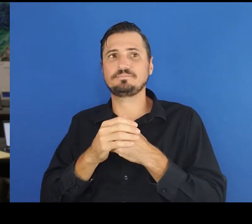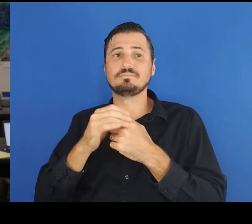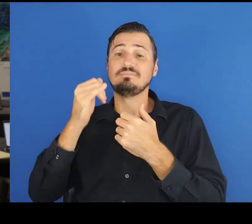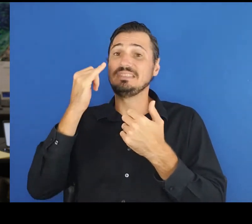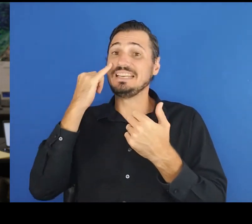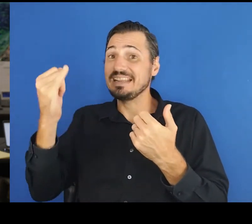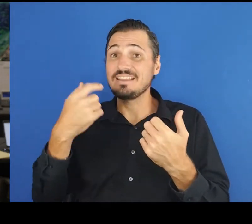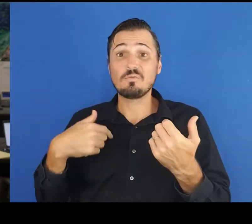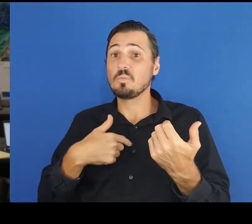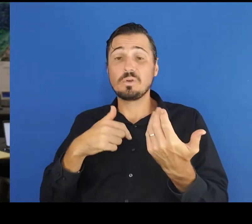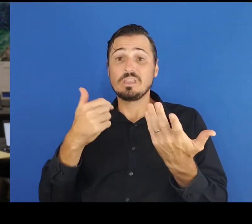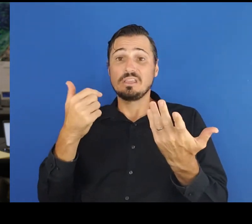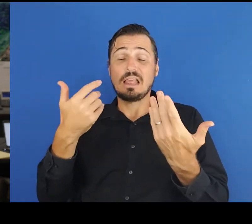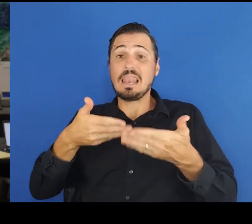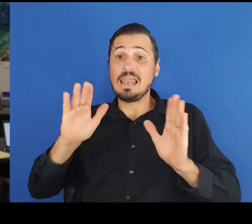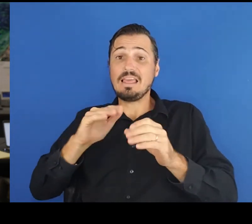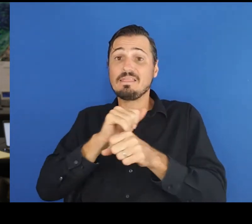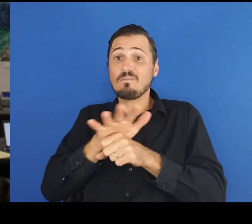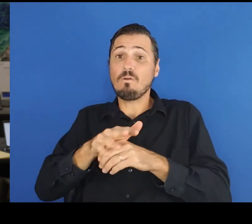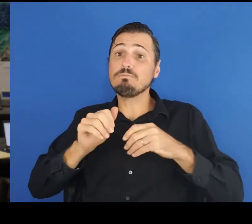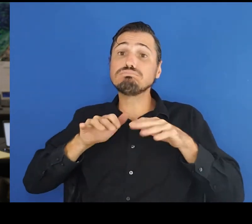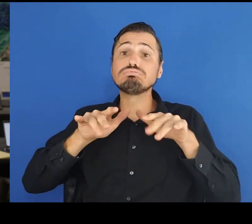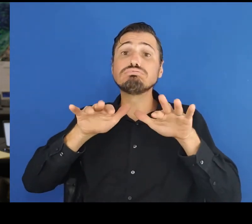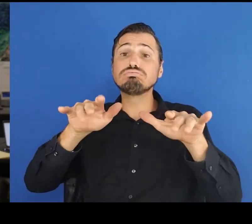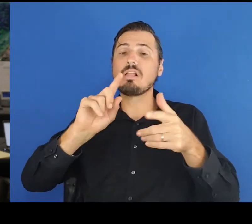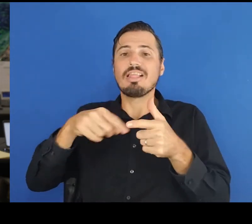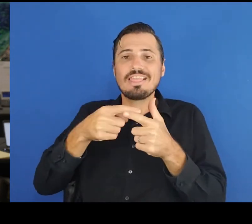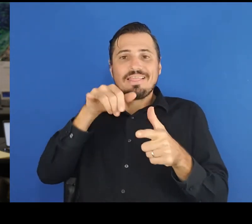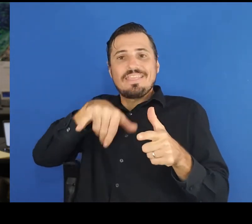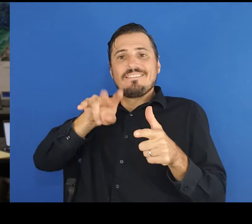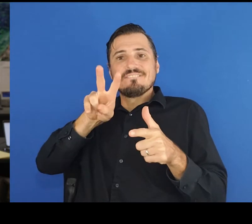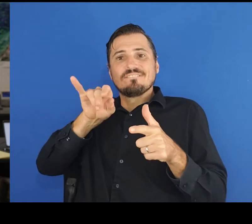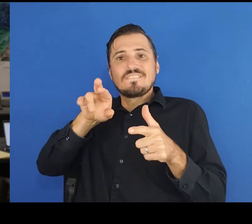has to mutate, which can lead to more troubling strains that might evade vaccines